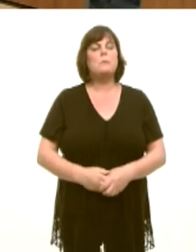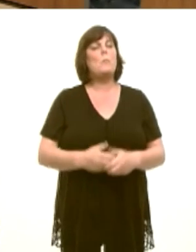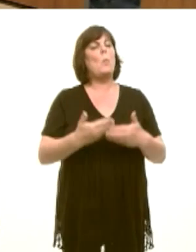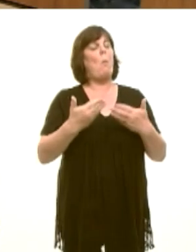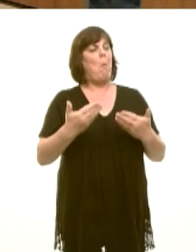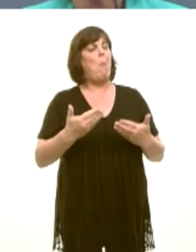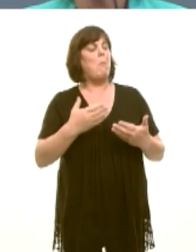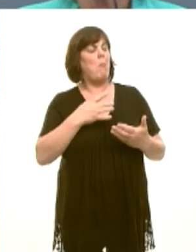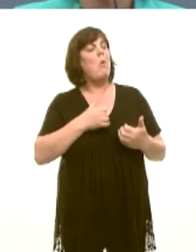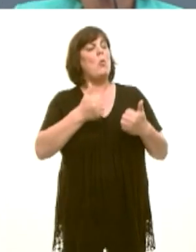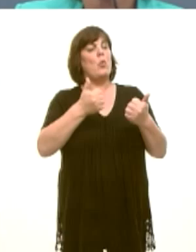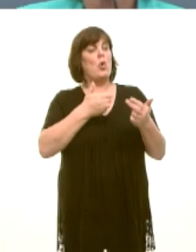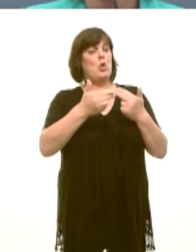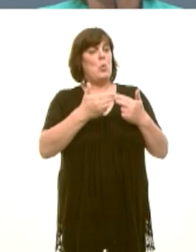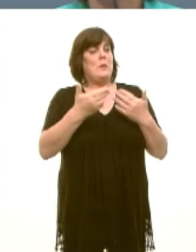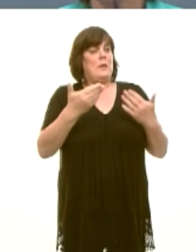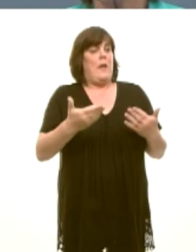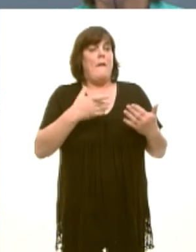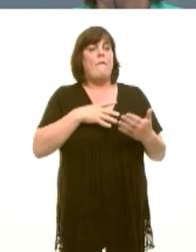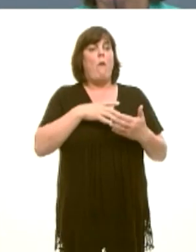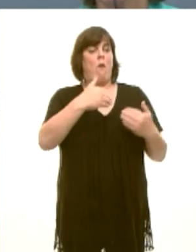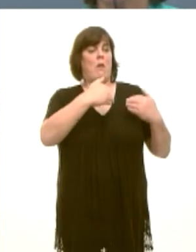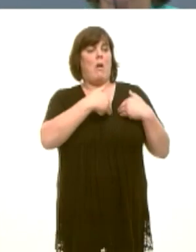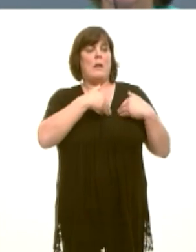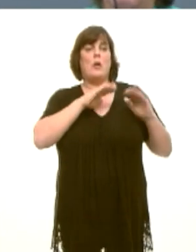for cardiac services at the University Hospital of Wales and Morriston Hospital, something